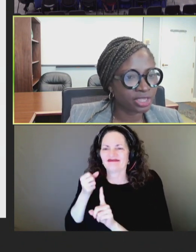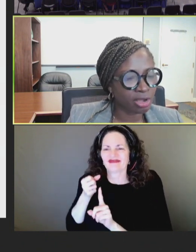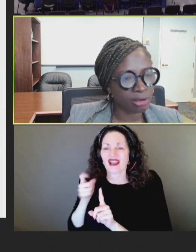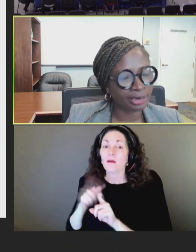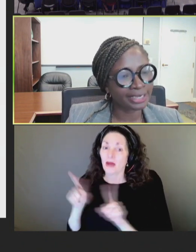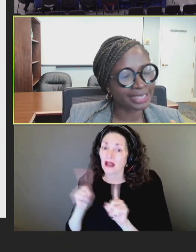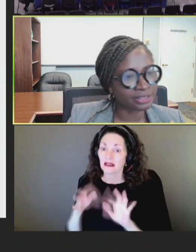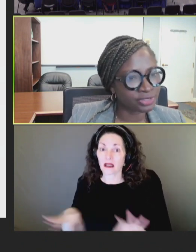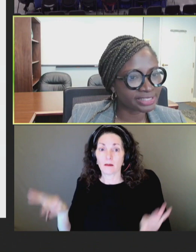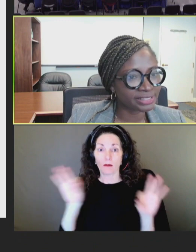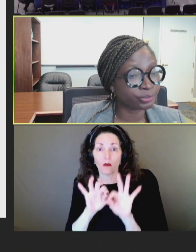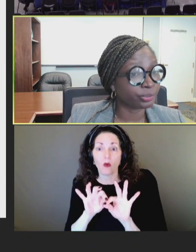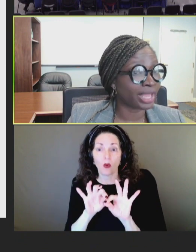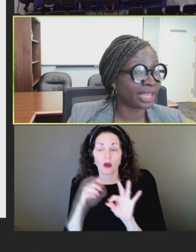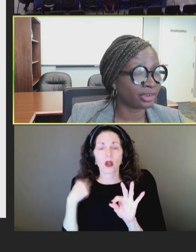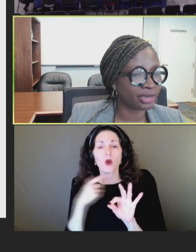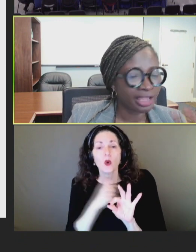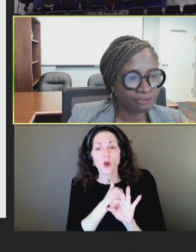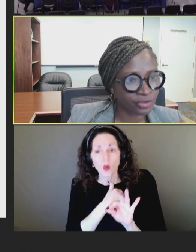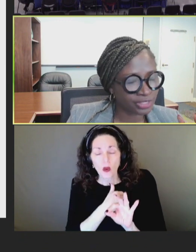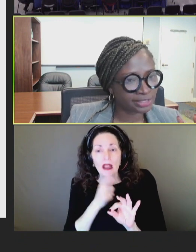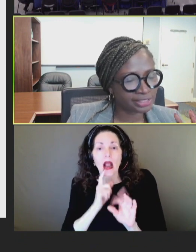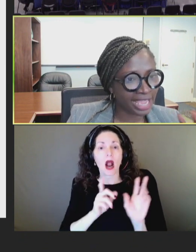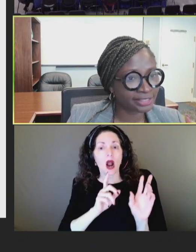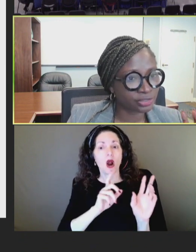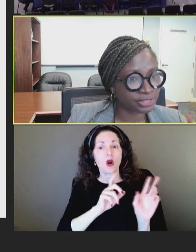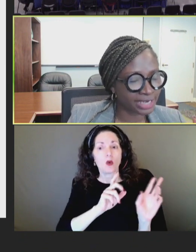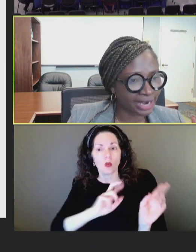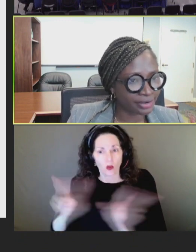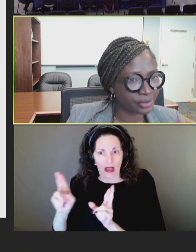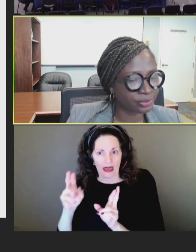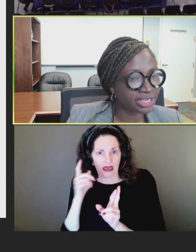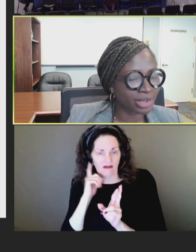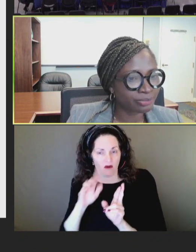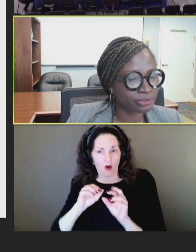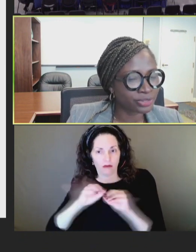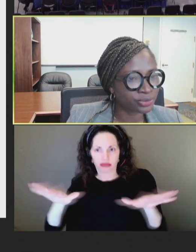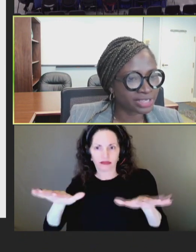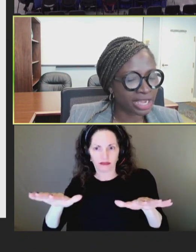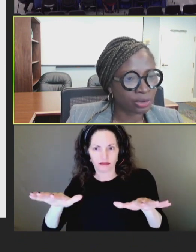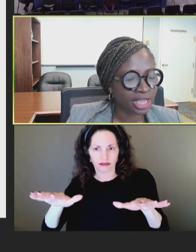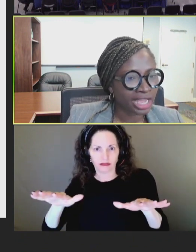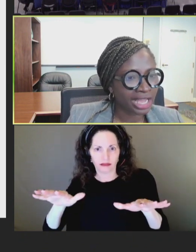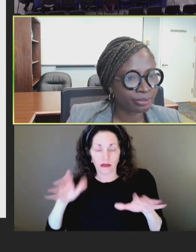we are increasingly prepared for these kinds of scenario. It might be measles now,